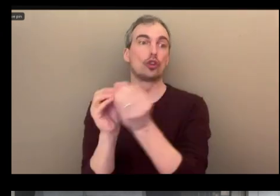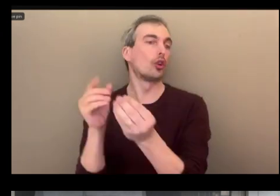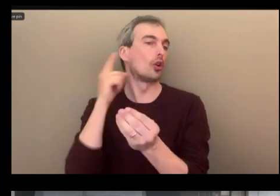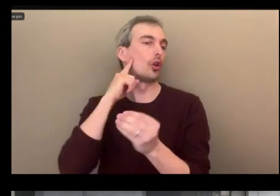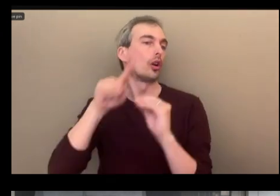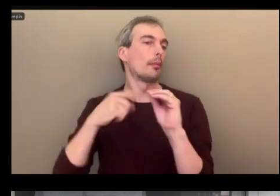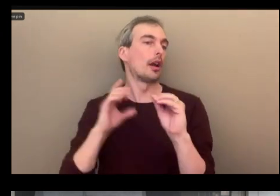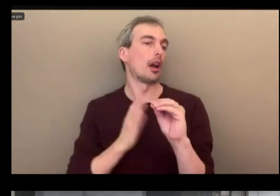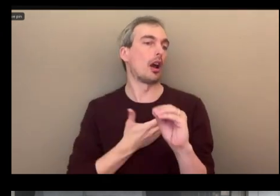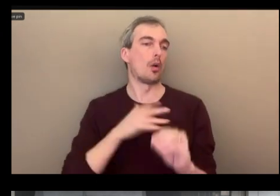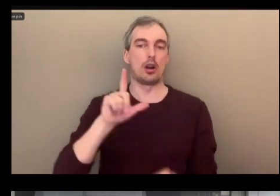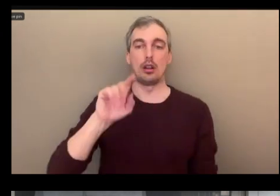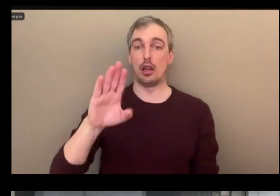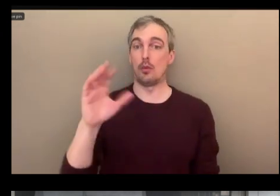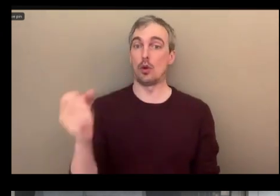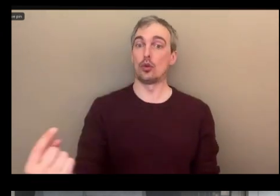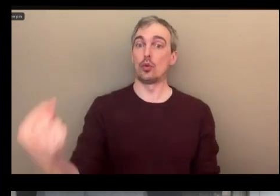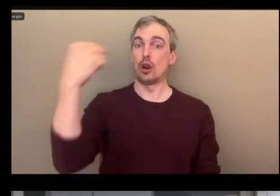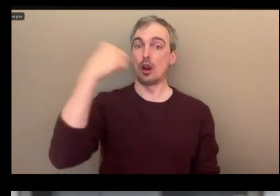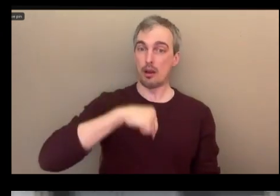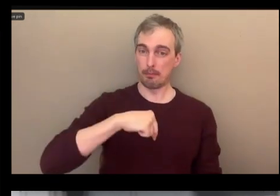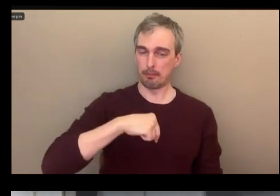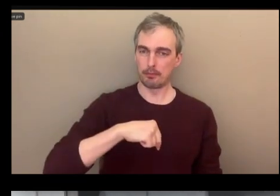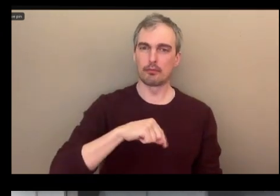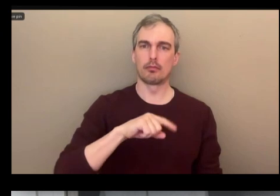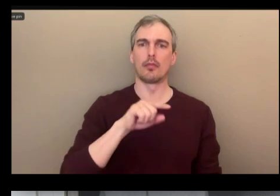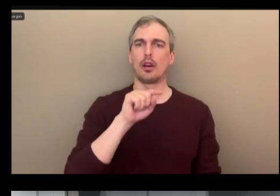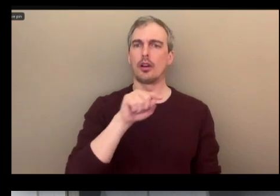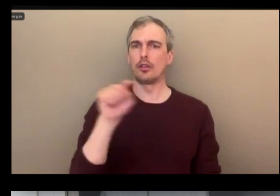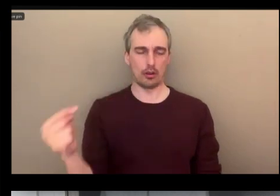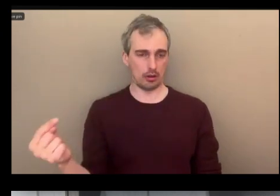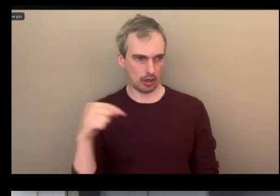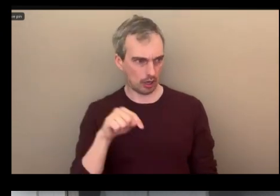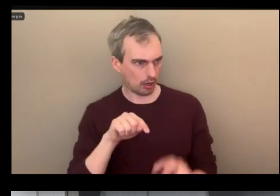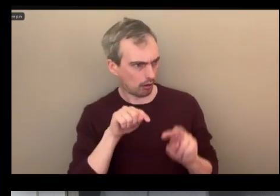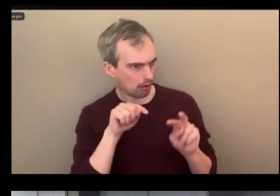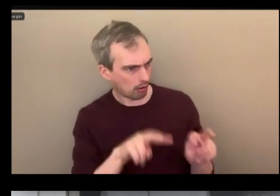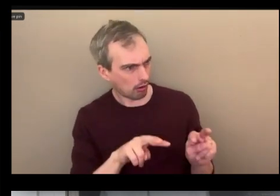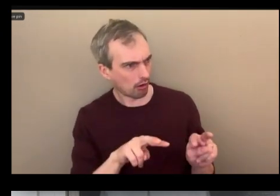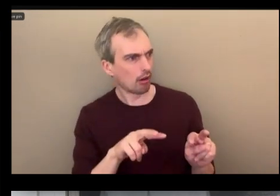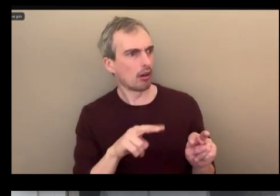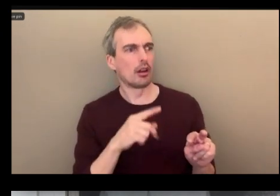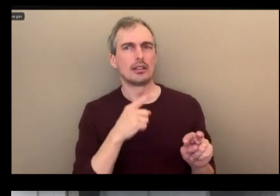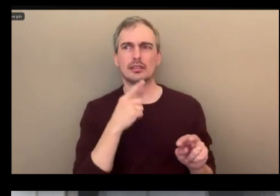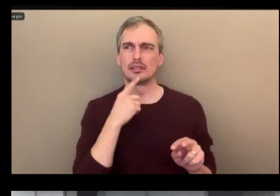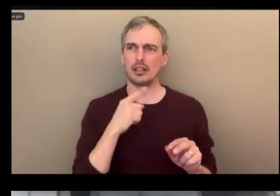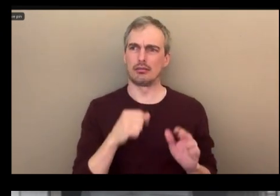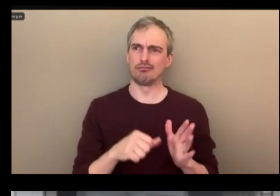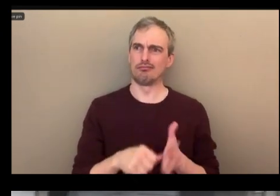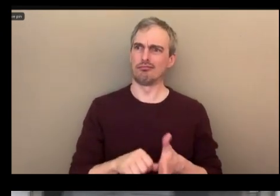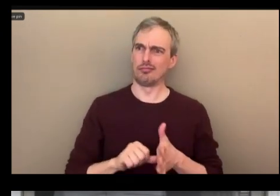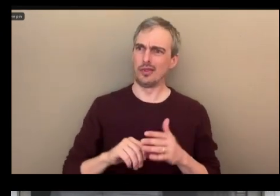And they've been so impressed with the fact that we built this, and they're actually utilizing it to really get feedback from people and learn.